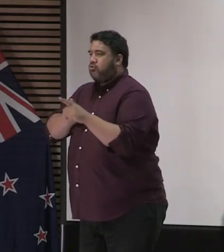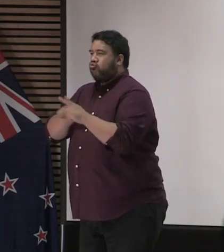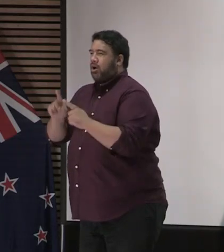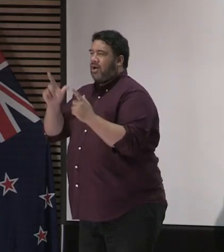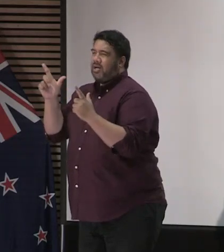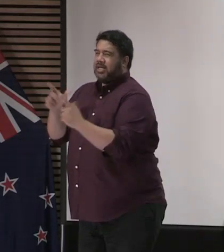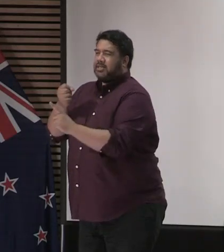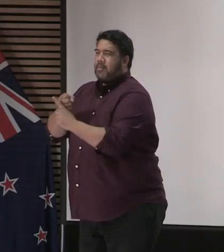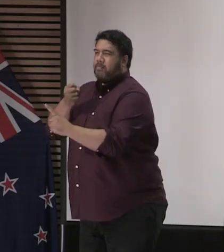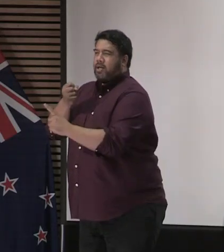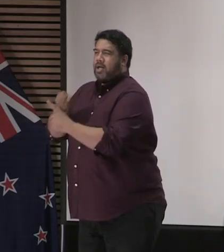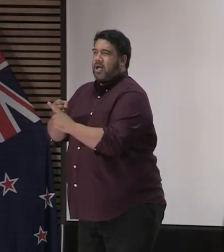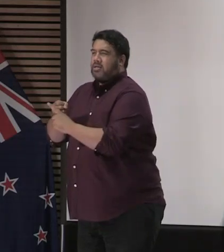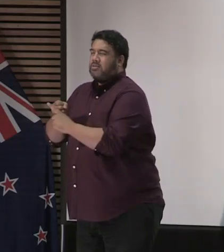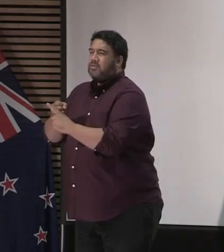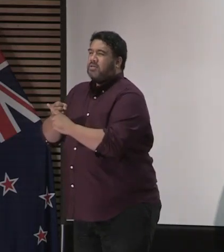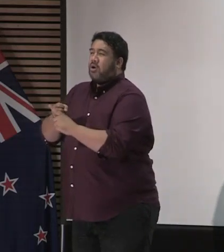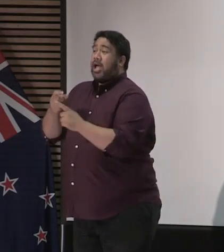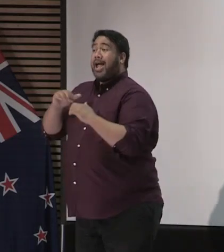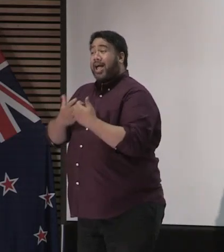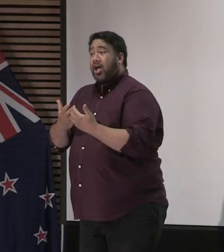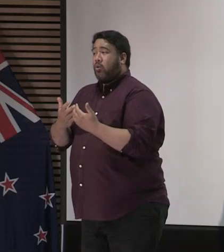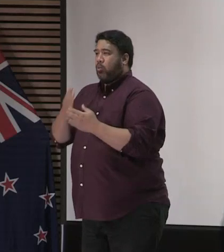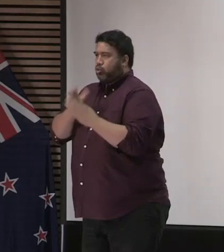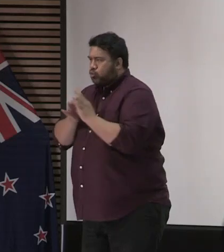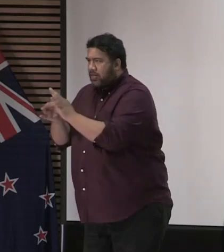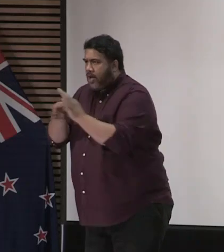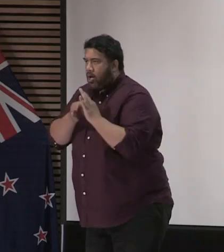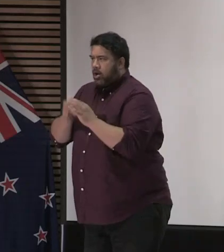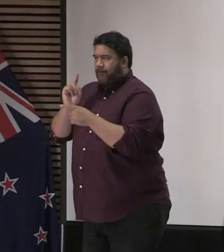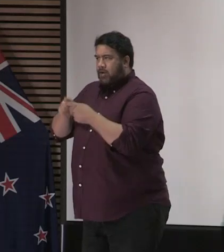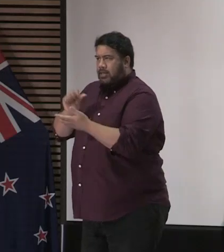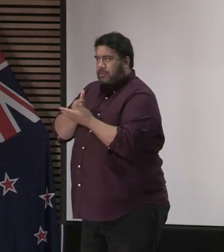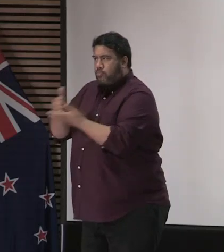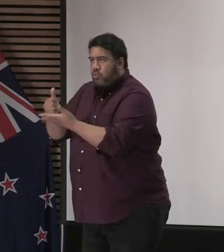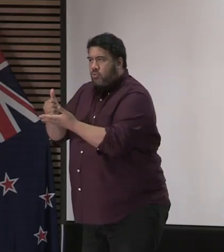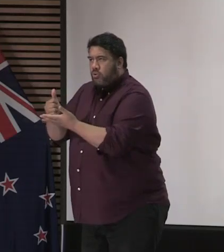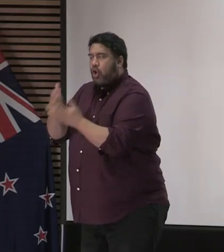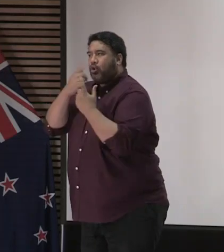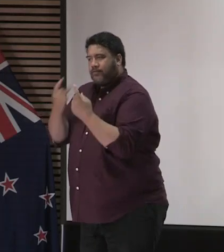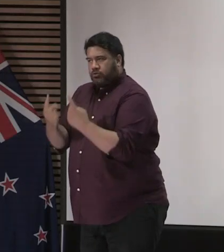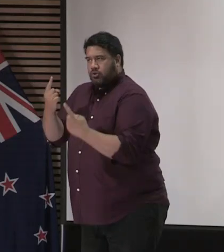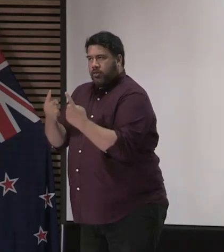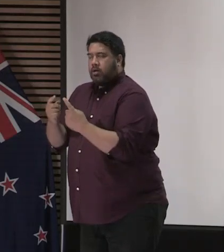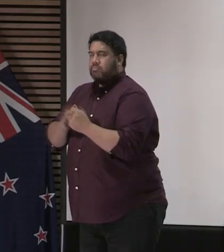will do all we can to make sure we fight the economic impacts of the virus in the same way we did the health